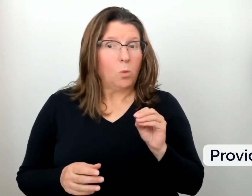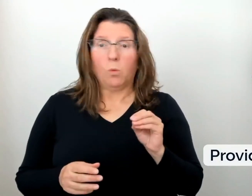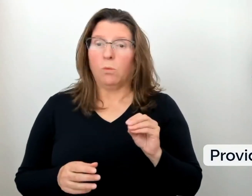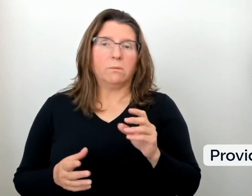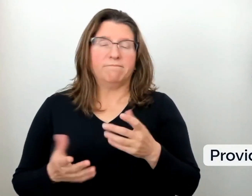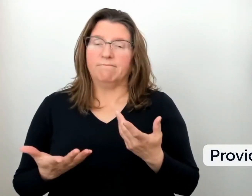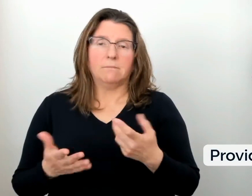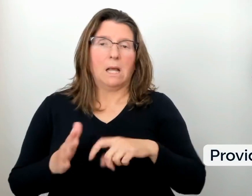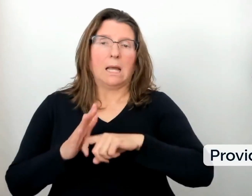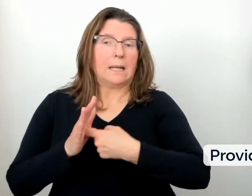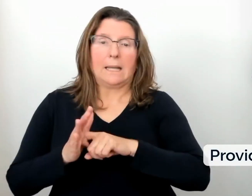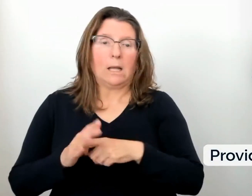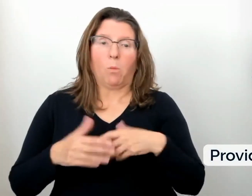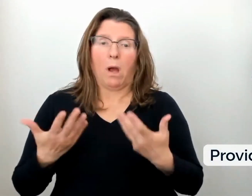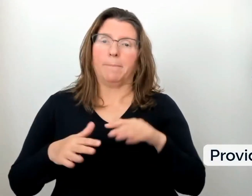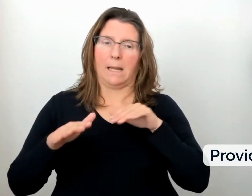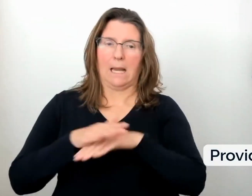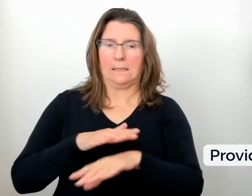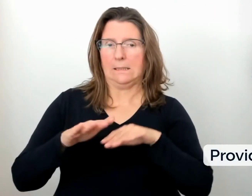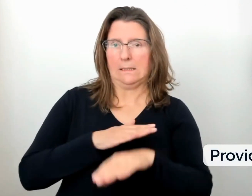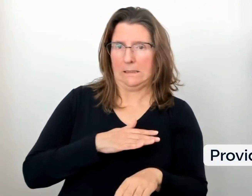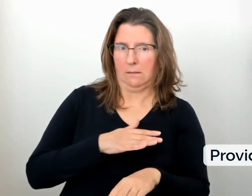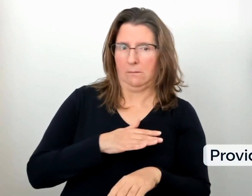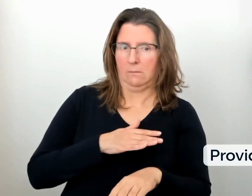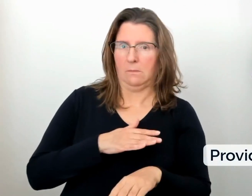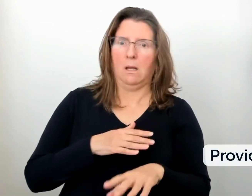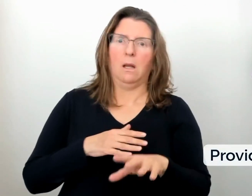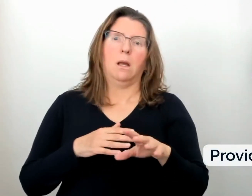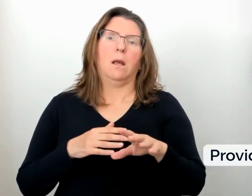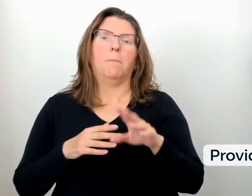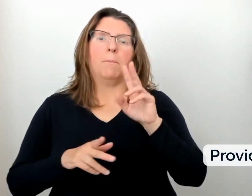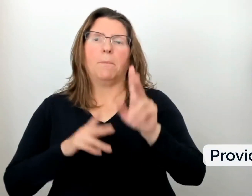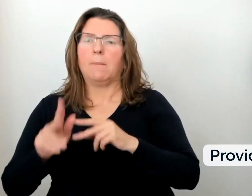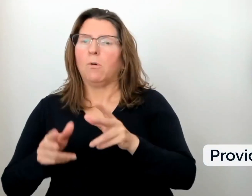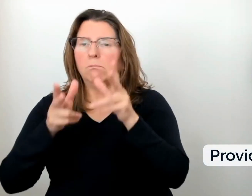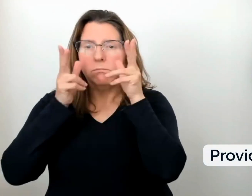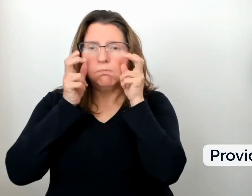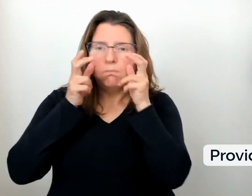The students need to access the content through multiple formats, engaging as many senses as possible.